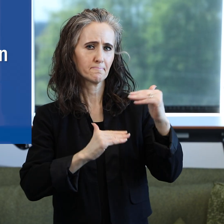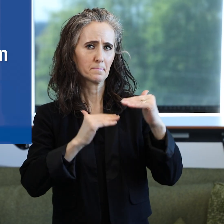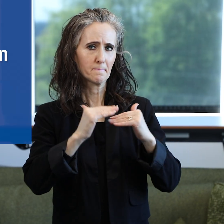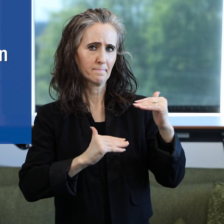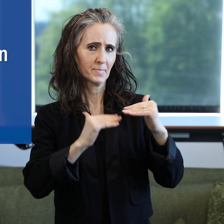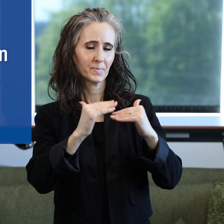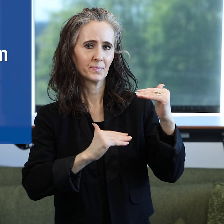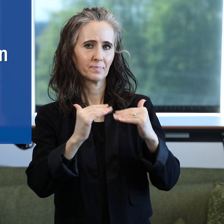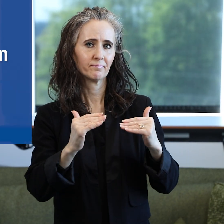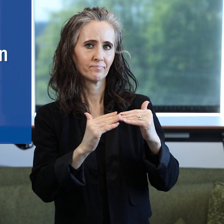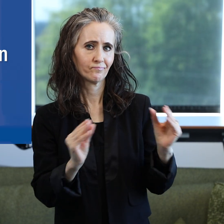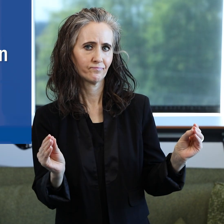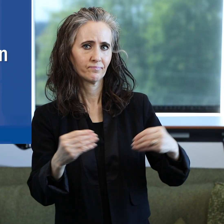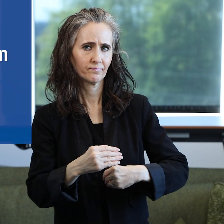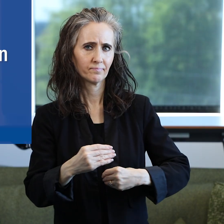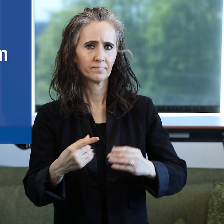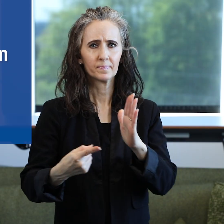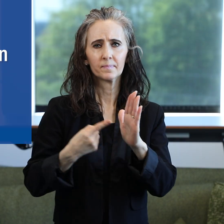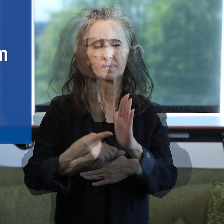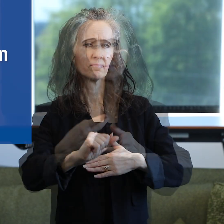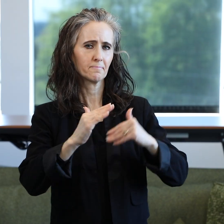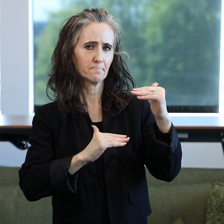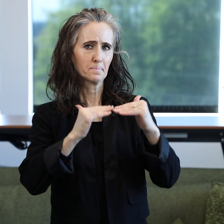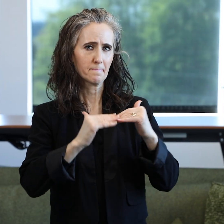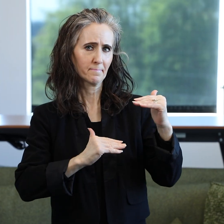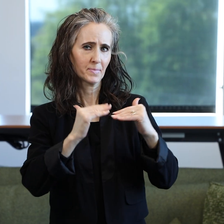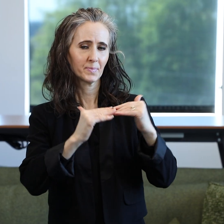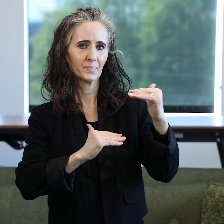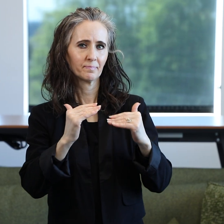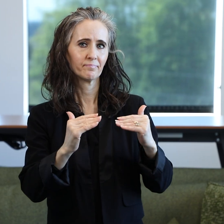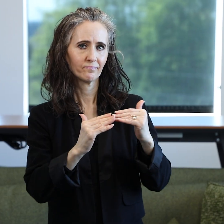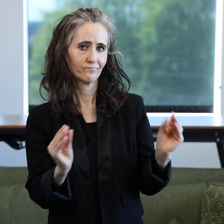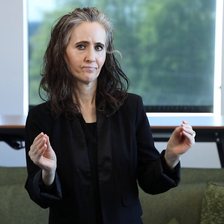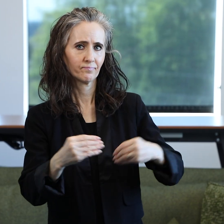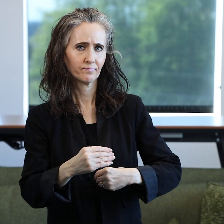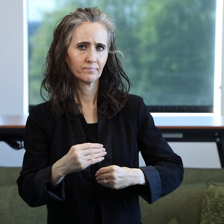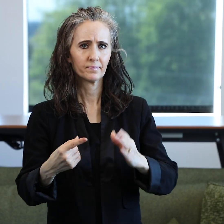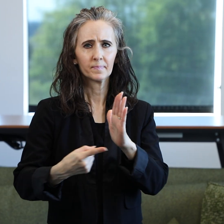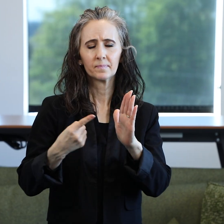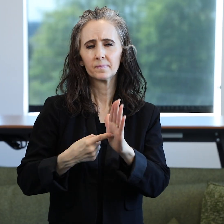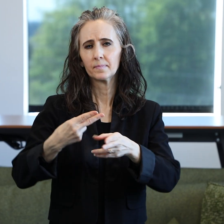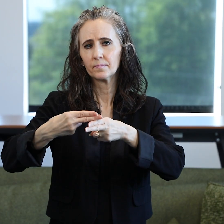Avoid anti-abortion centers anti-abortion facilities, sometimes called crisis pregnancy centers,